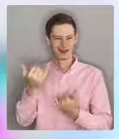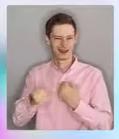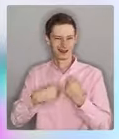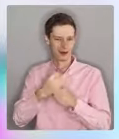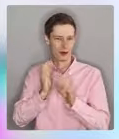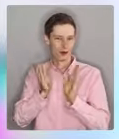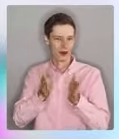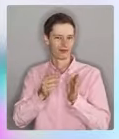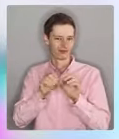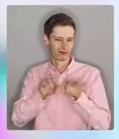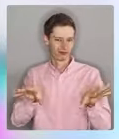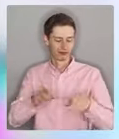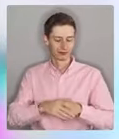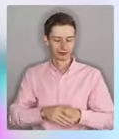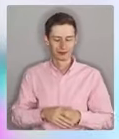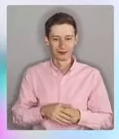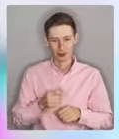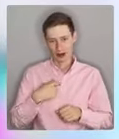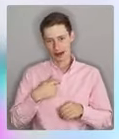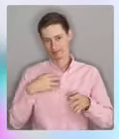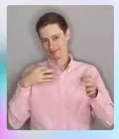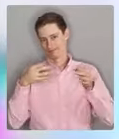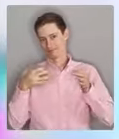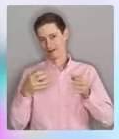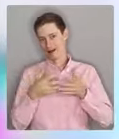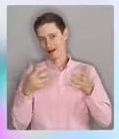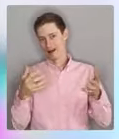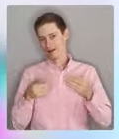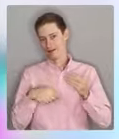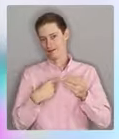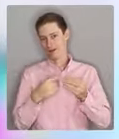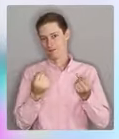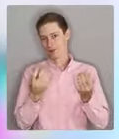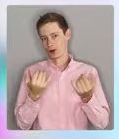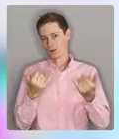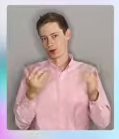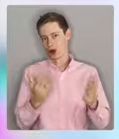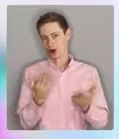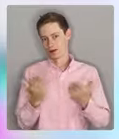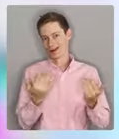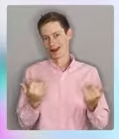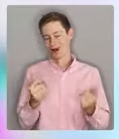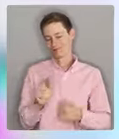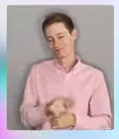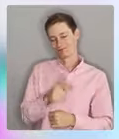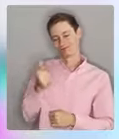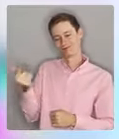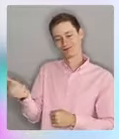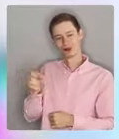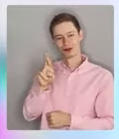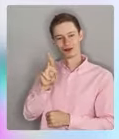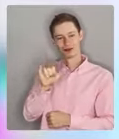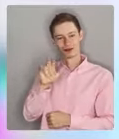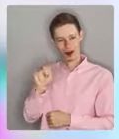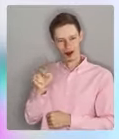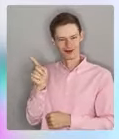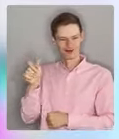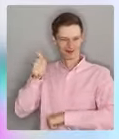All right, you've heard a lot from me about multiplayer services. Now, I wanna tee it off to Ryan, the Founder and CEO of GOLF+